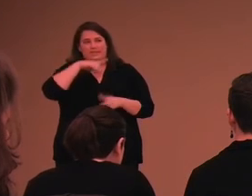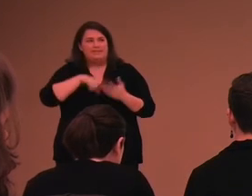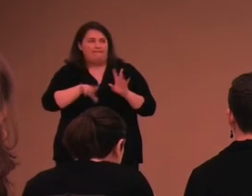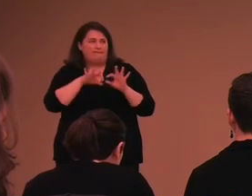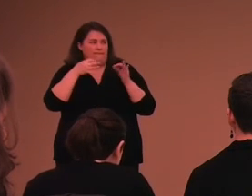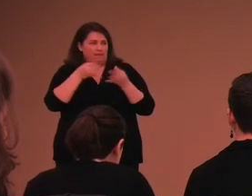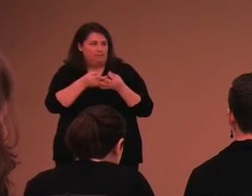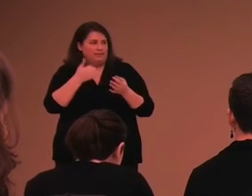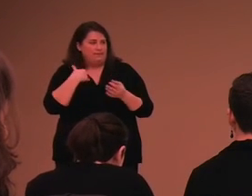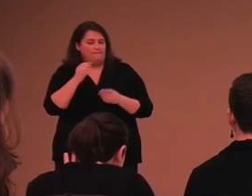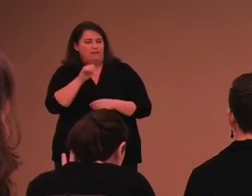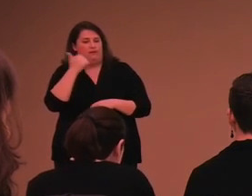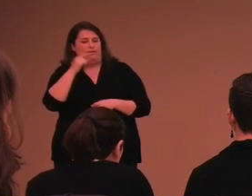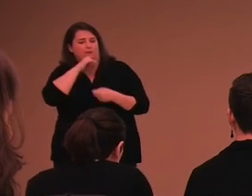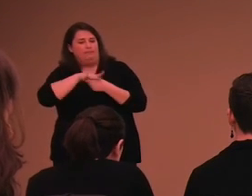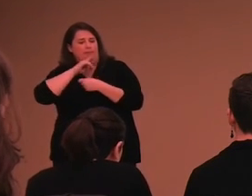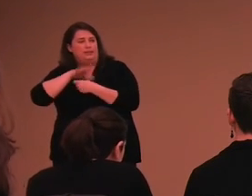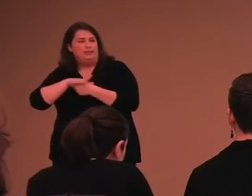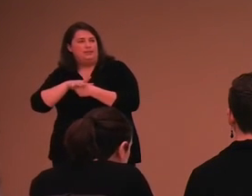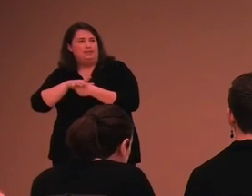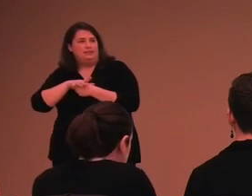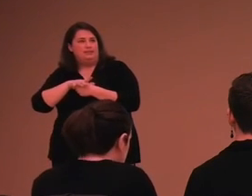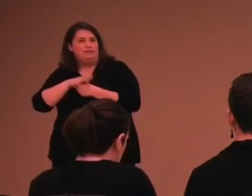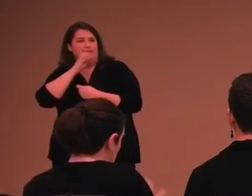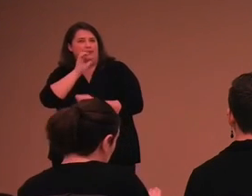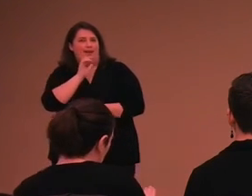they have other commitments to just your cultural institution and